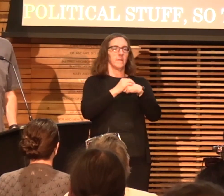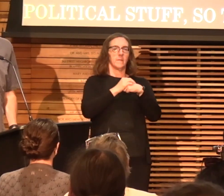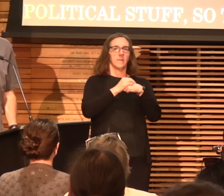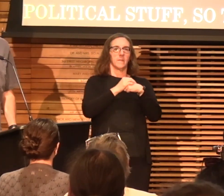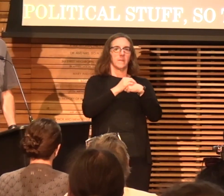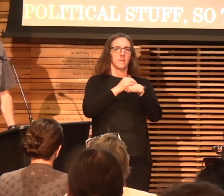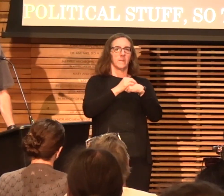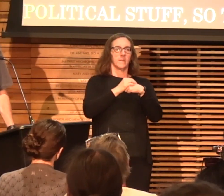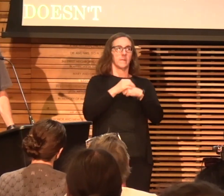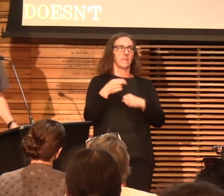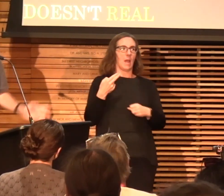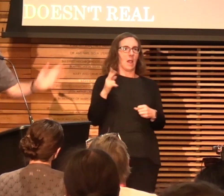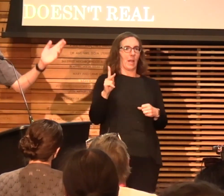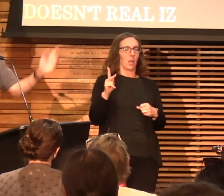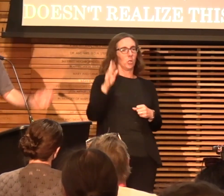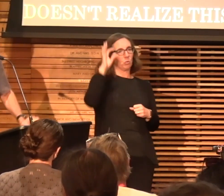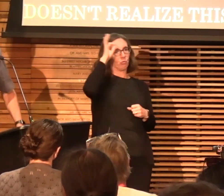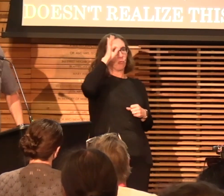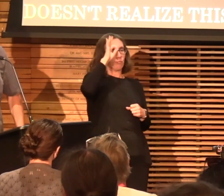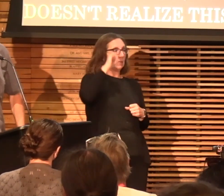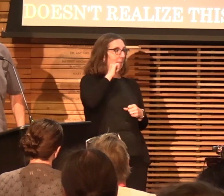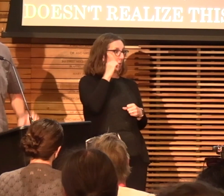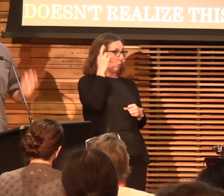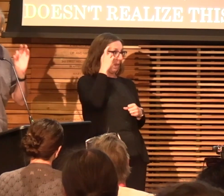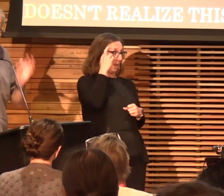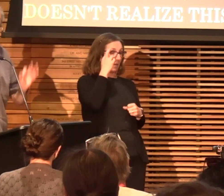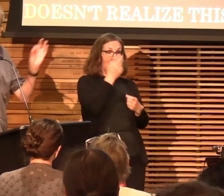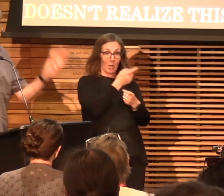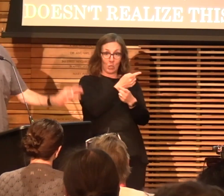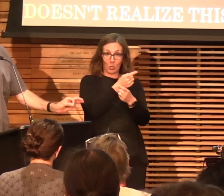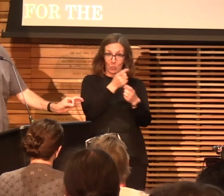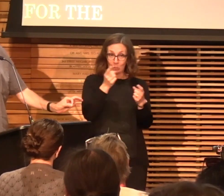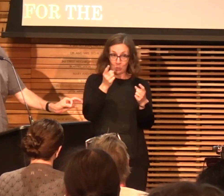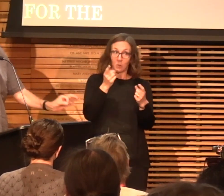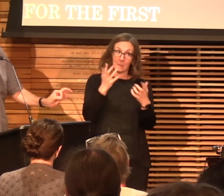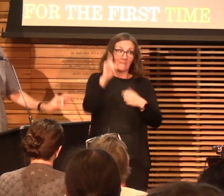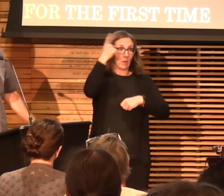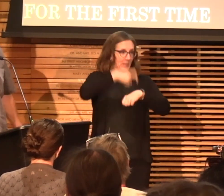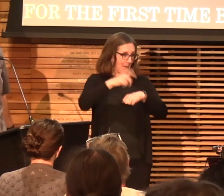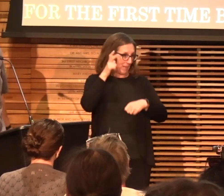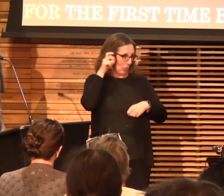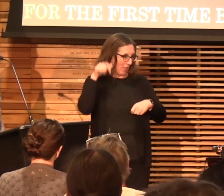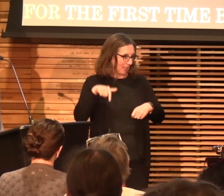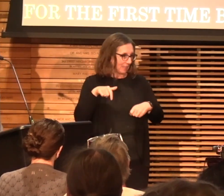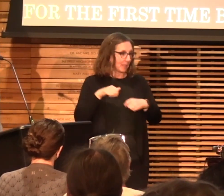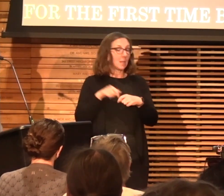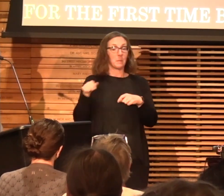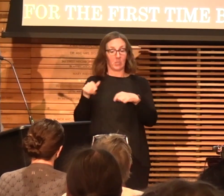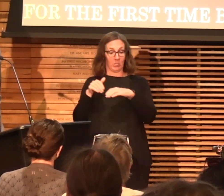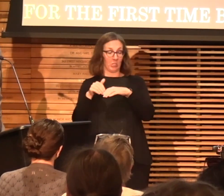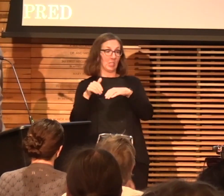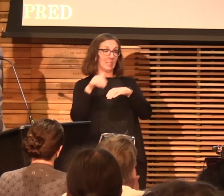She doesn't realize this, and you're hearing this for the first time, but he sends a memo to his predecessor, Bob Irwin,